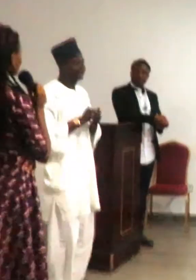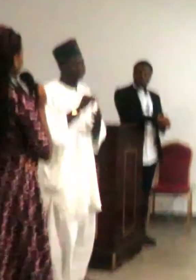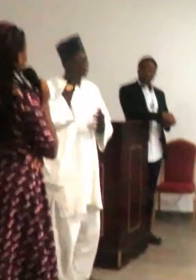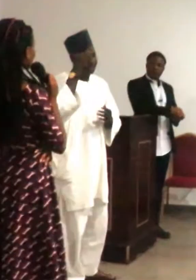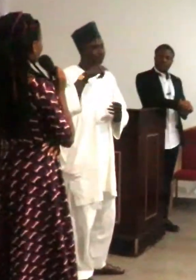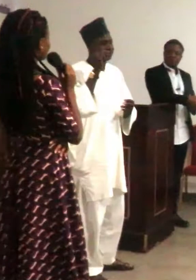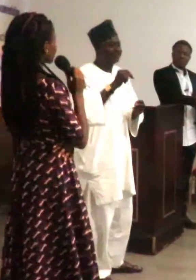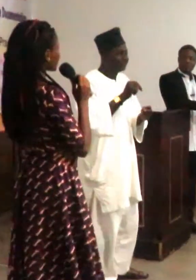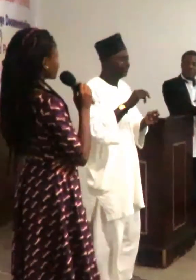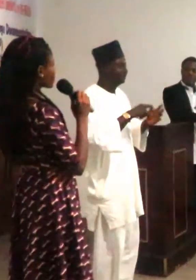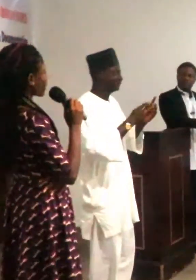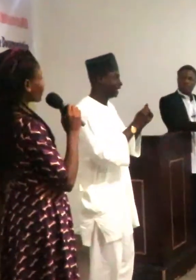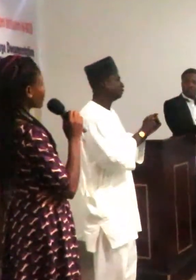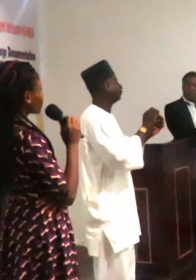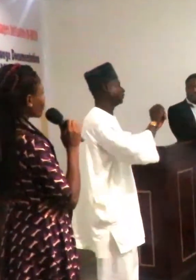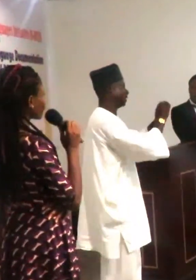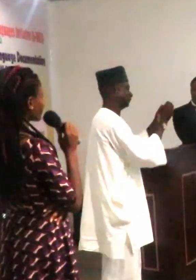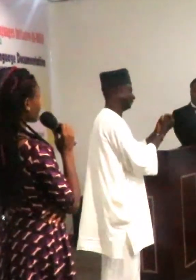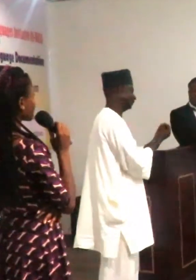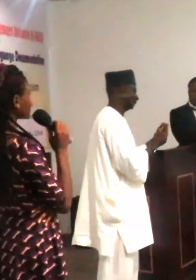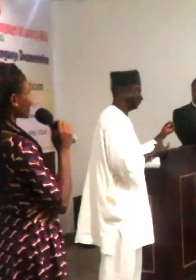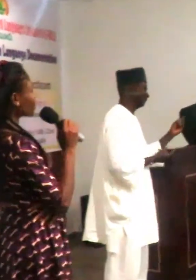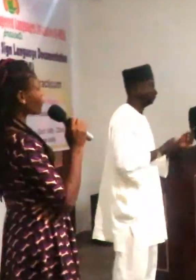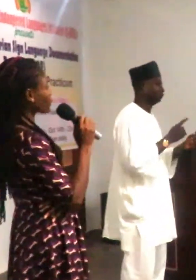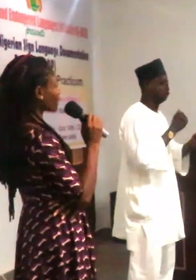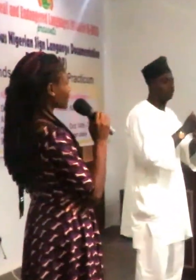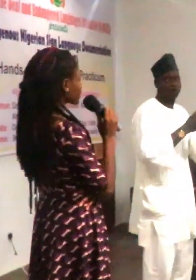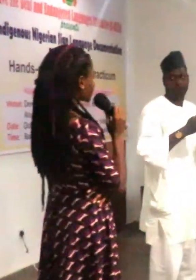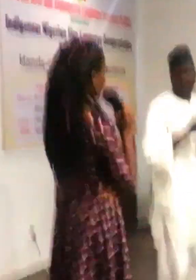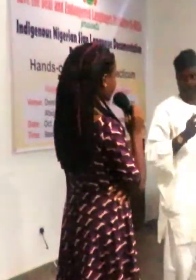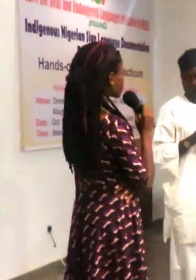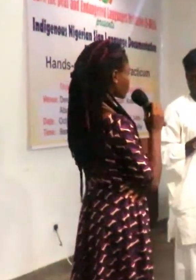before the introduction of the foreign or foreign